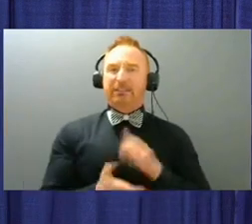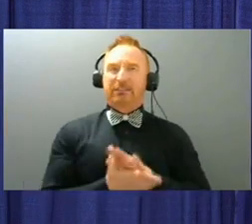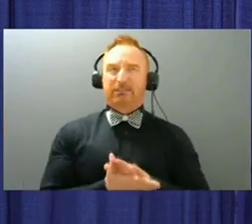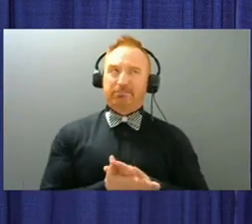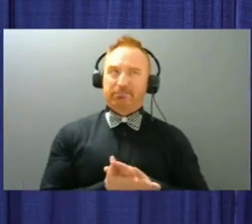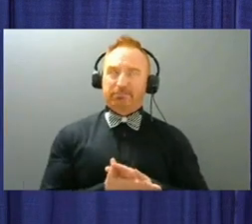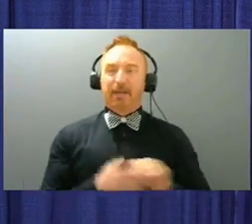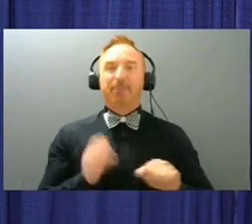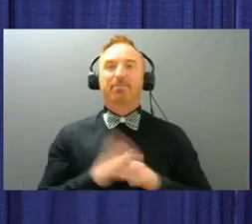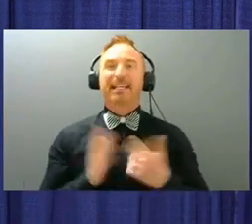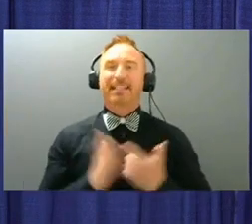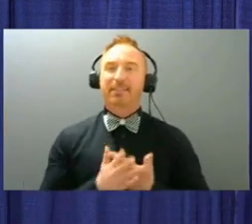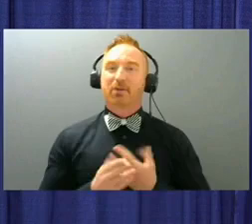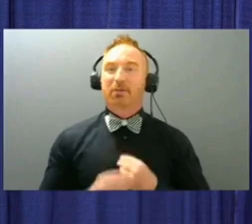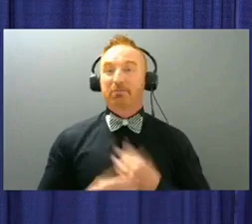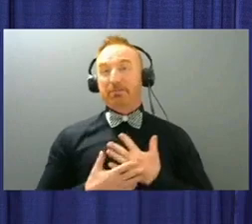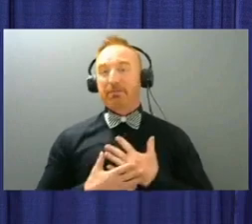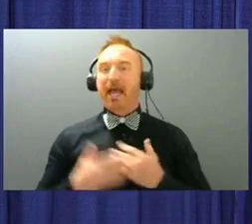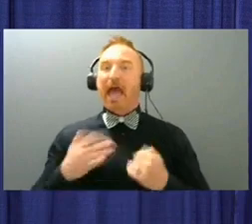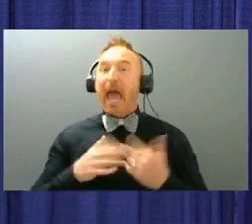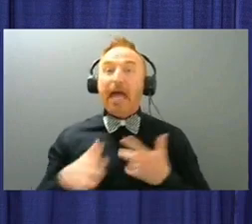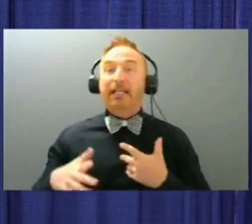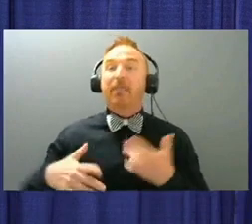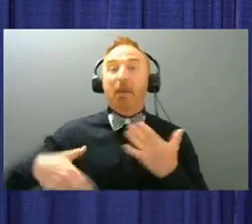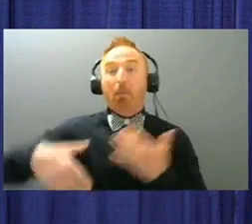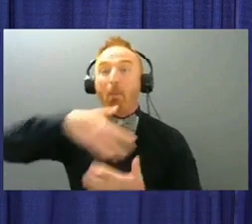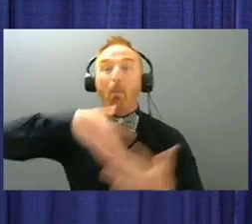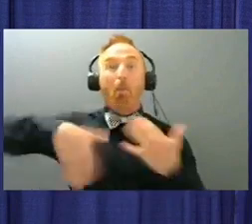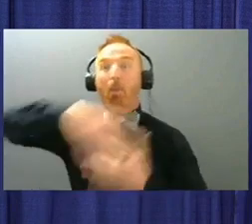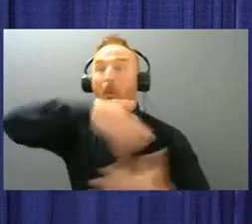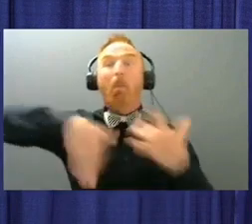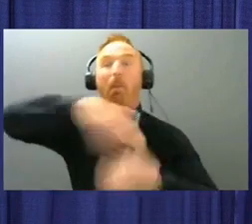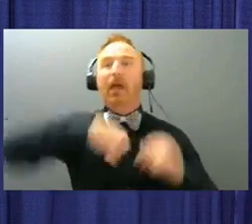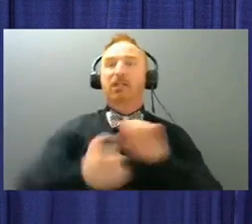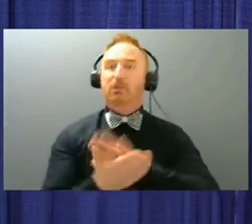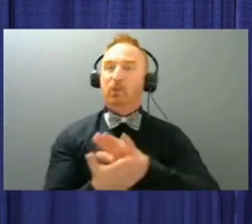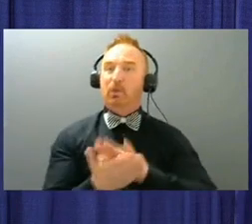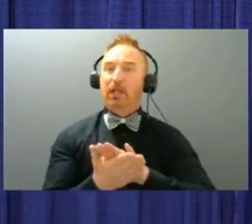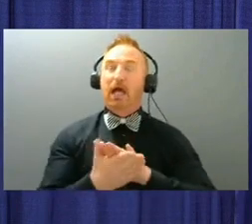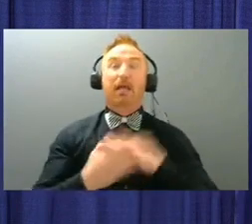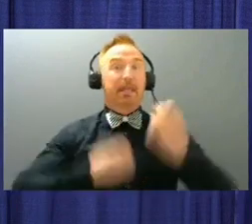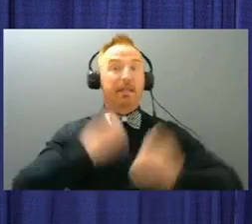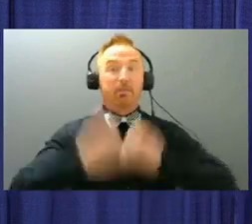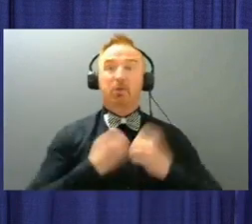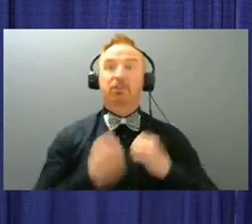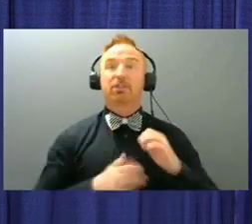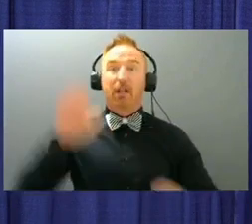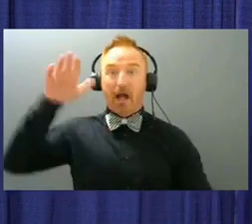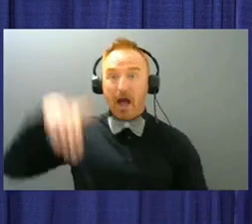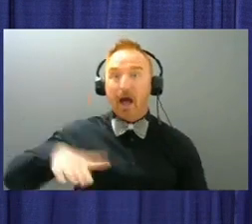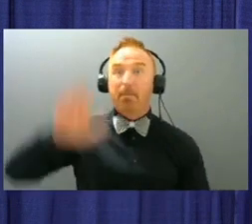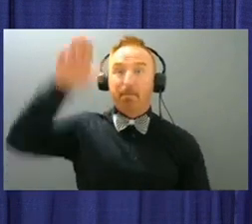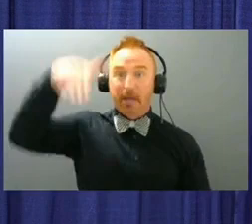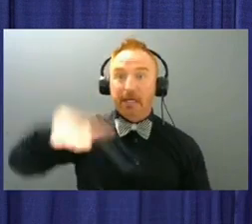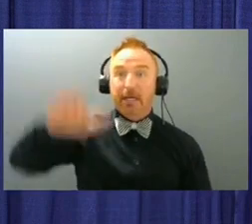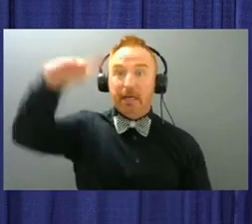again and being in the social million of school. For all of its emotional ups and downs, that is such an important